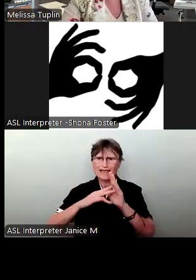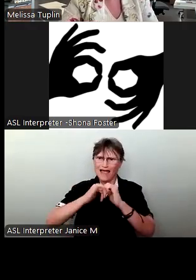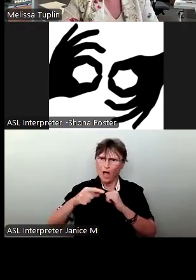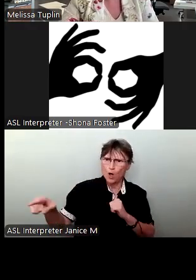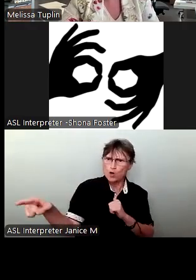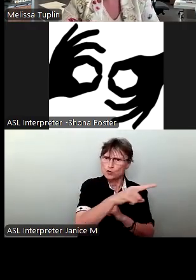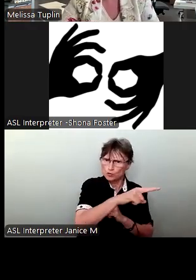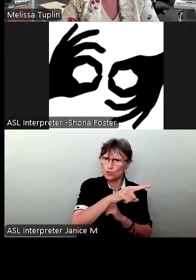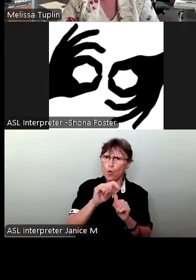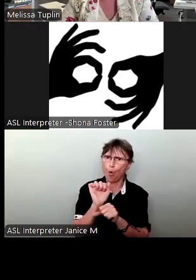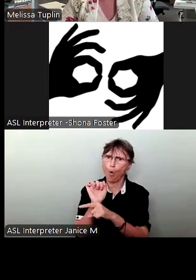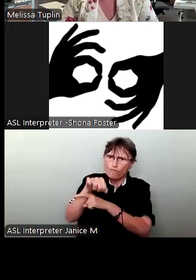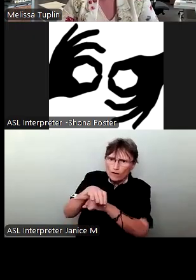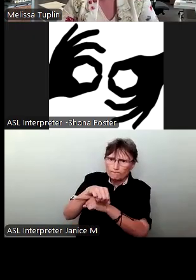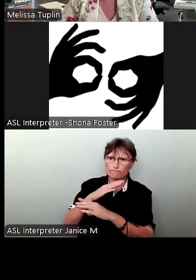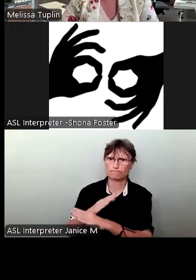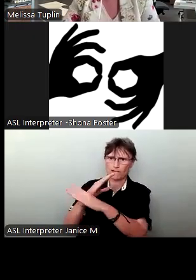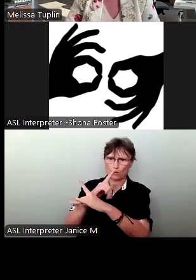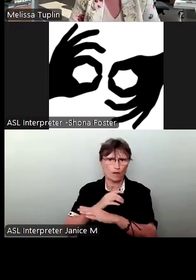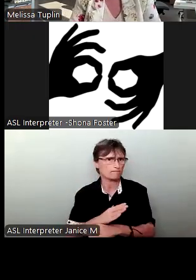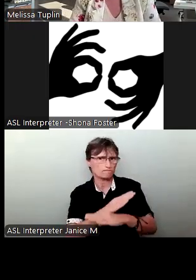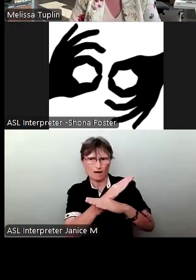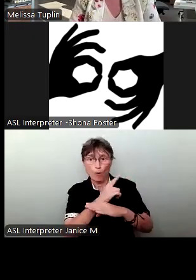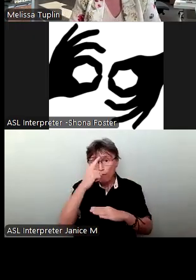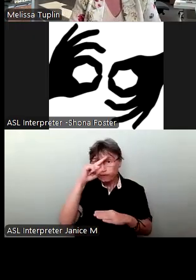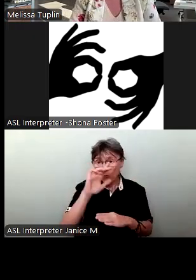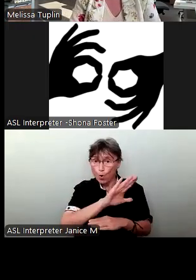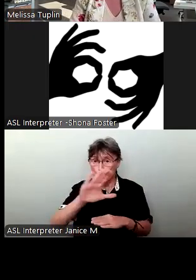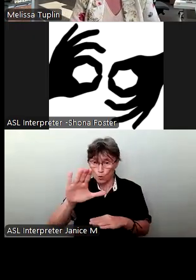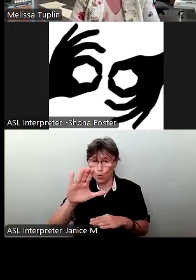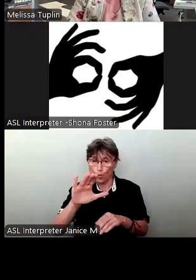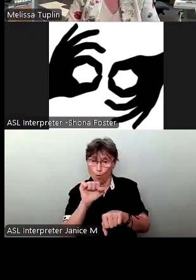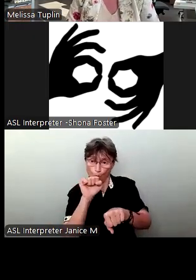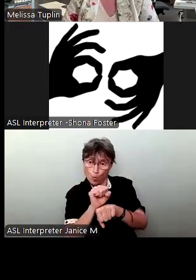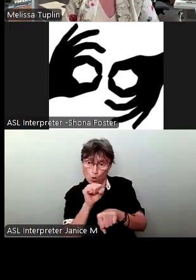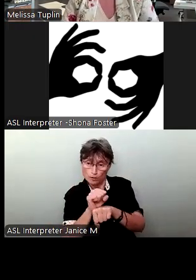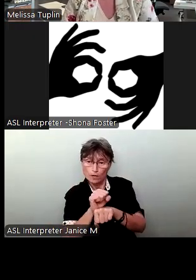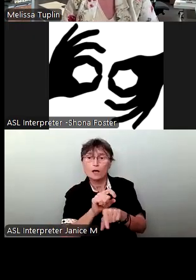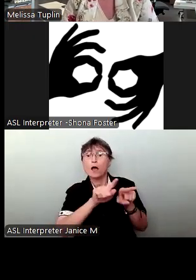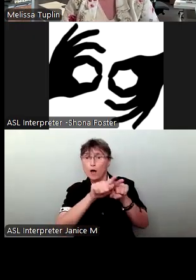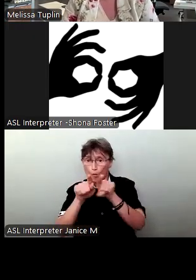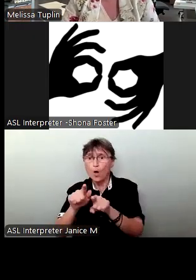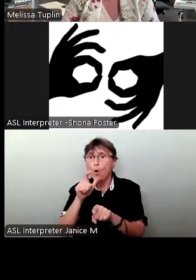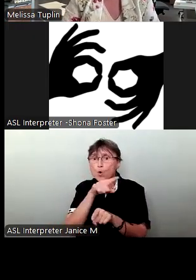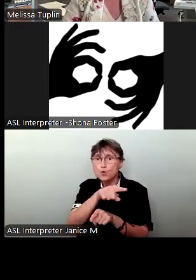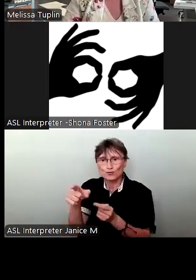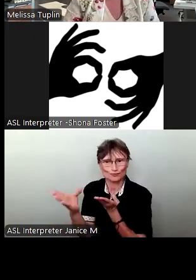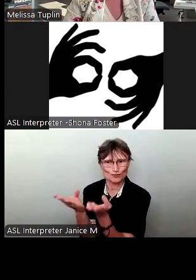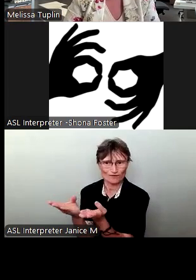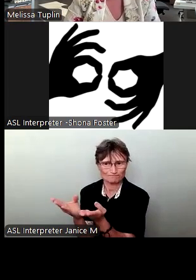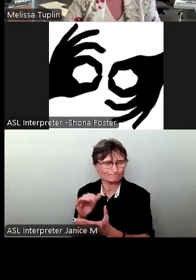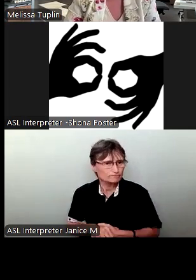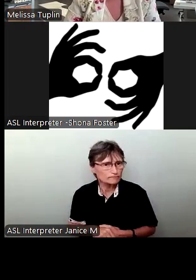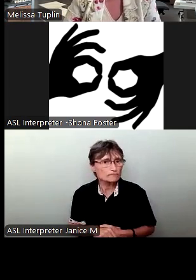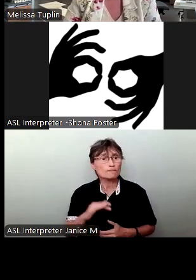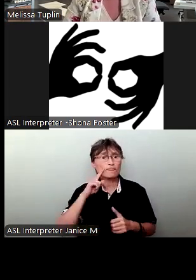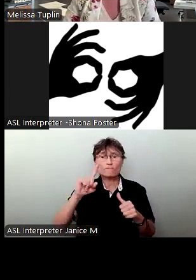exist for the people you work with and serve. So, the first written section of the application